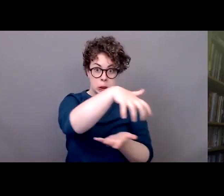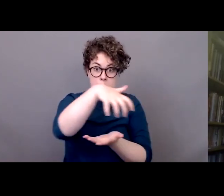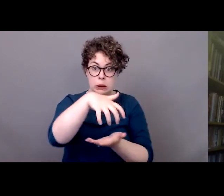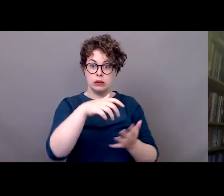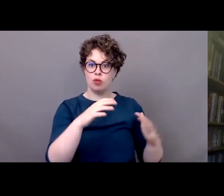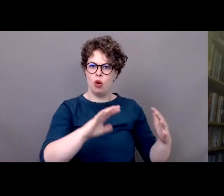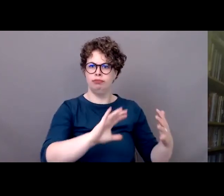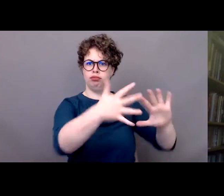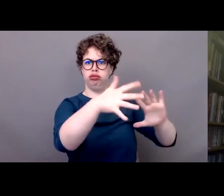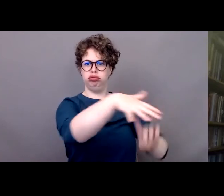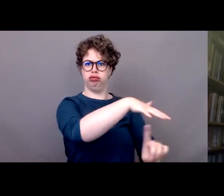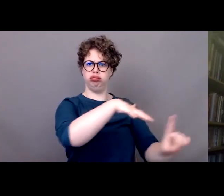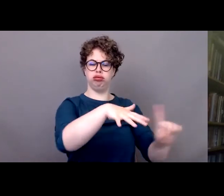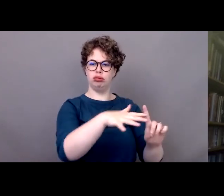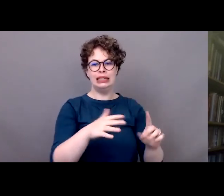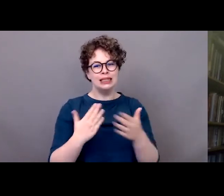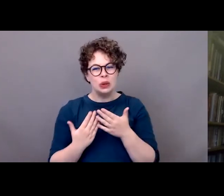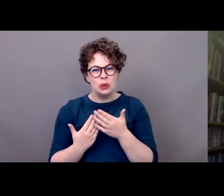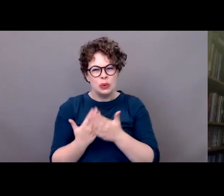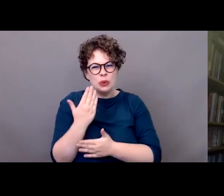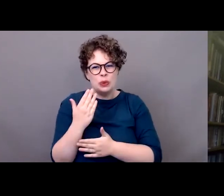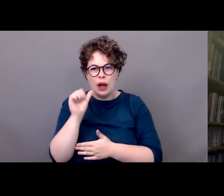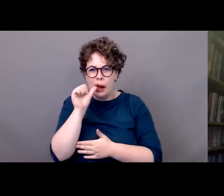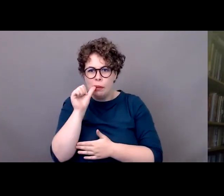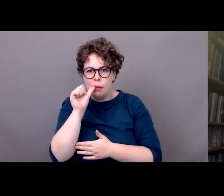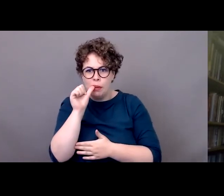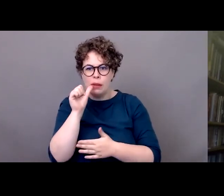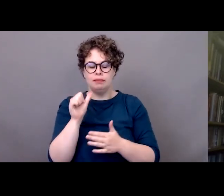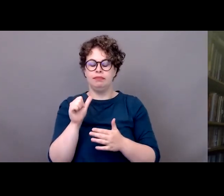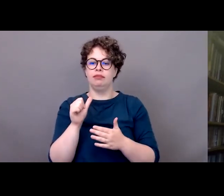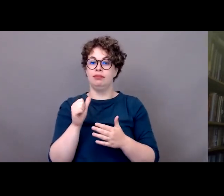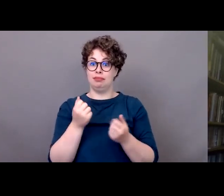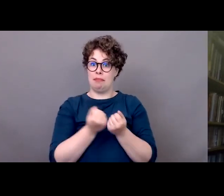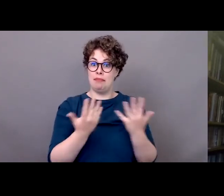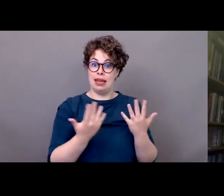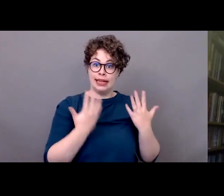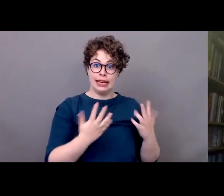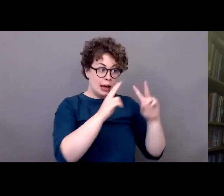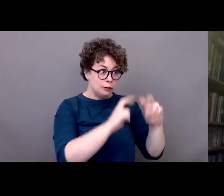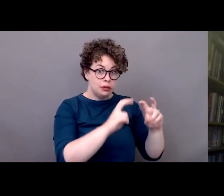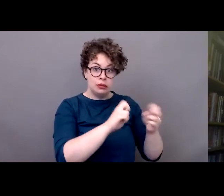often data collection or disaggregation methods are insufficient which leaves significant gaps